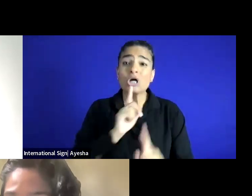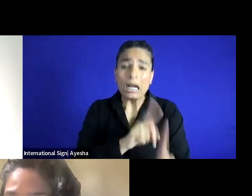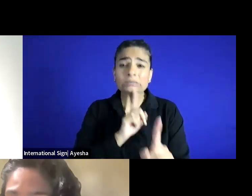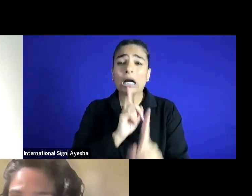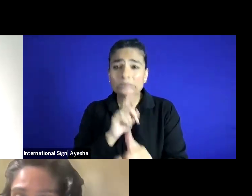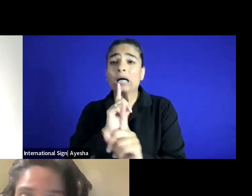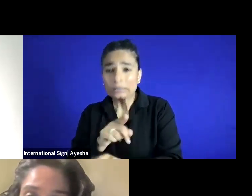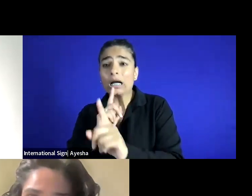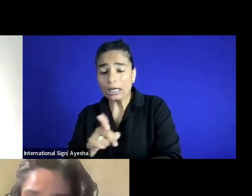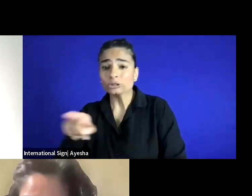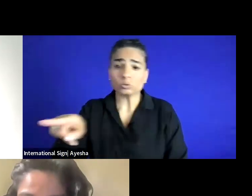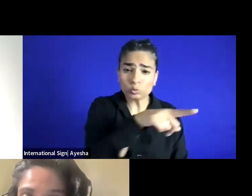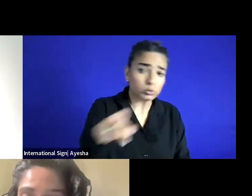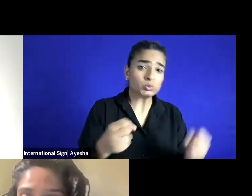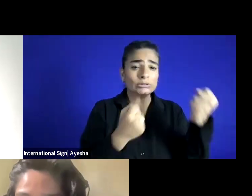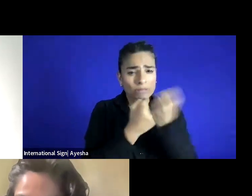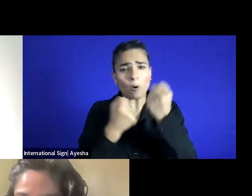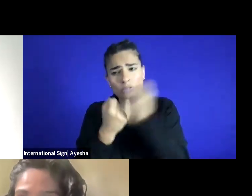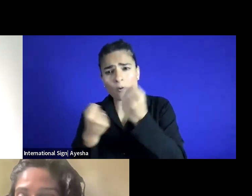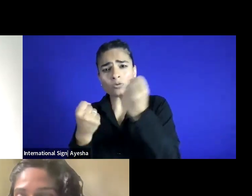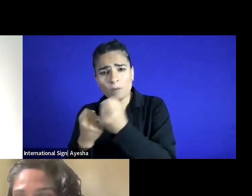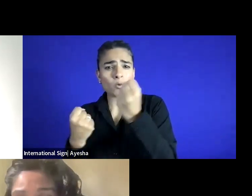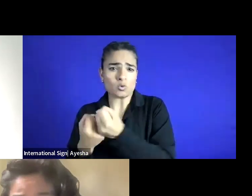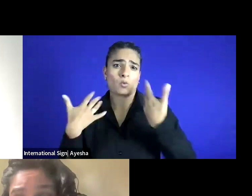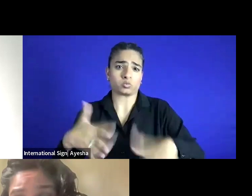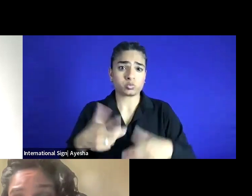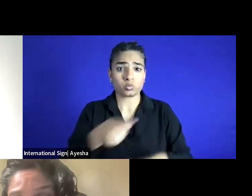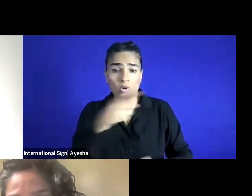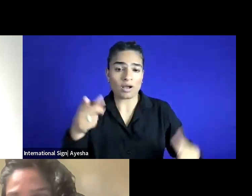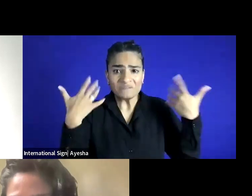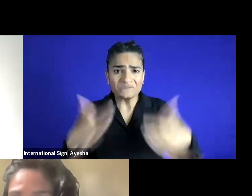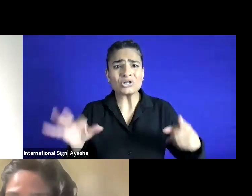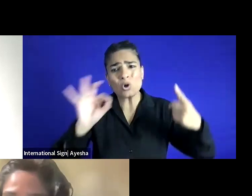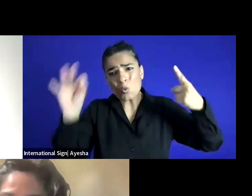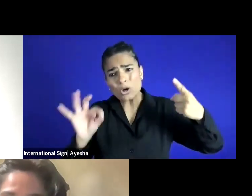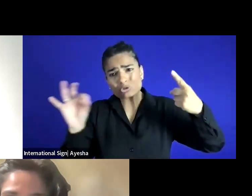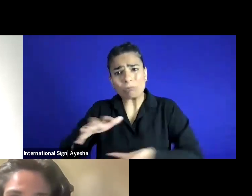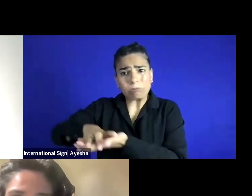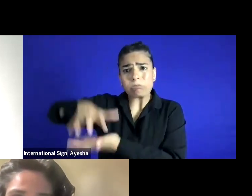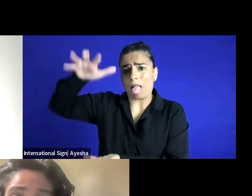for those of you who have outstanding questions or queries, I think they've taken note of them and they'll get in touch with you.